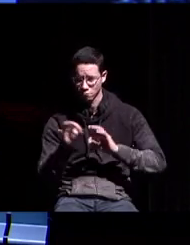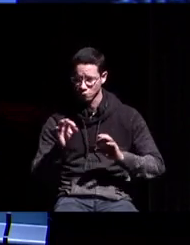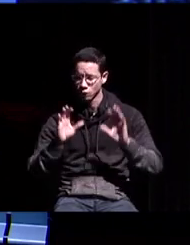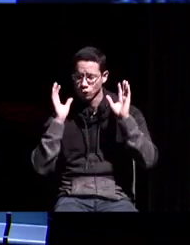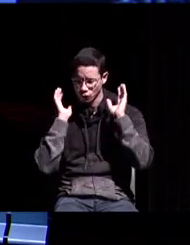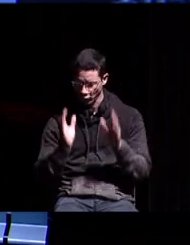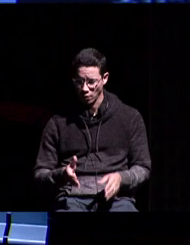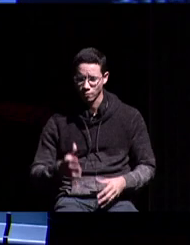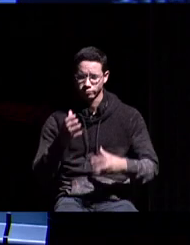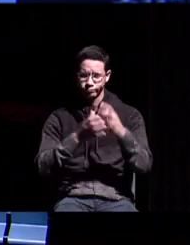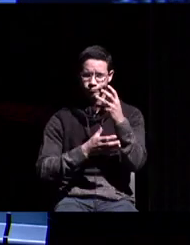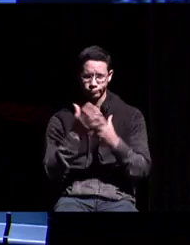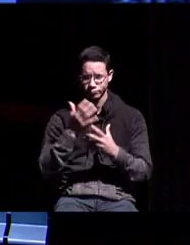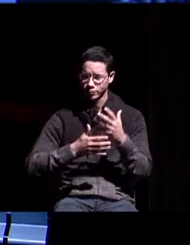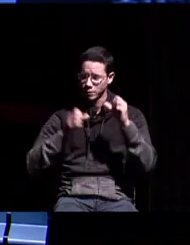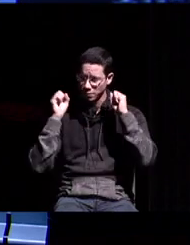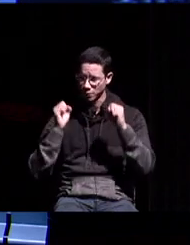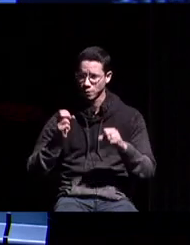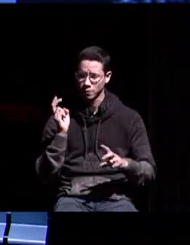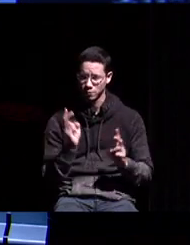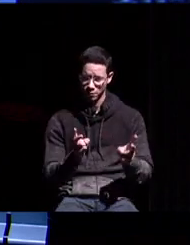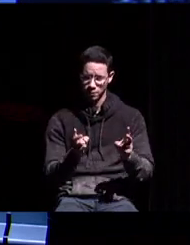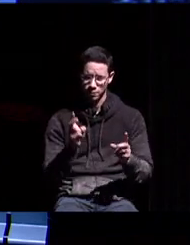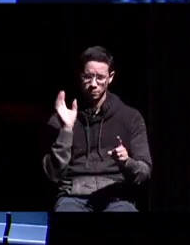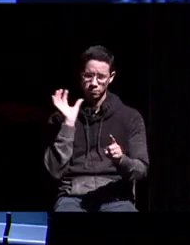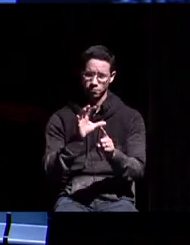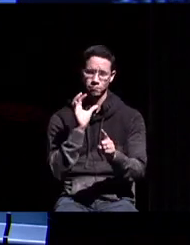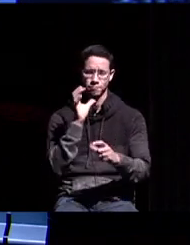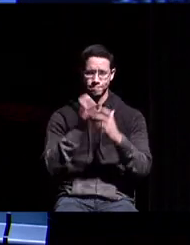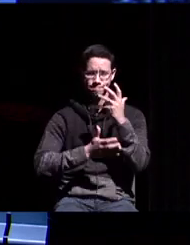the tourism working class,